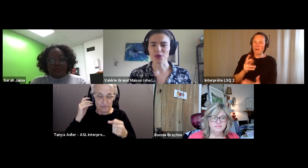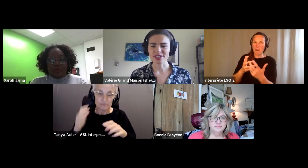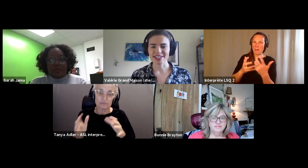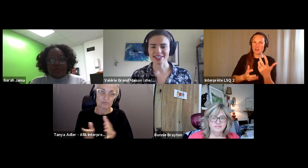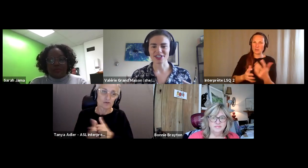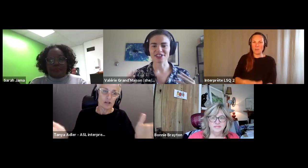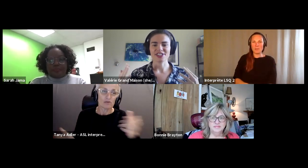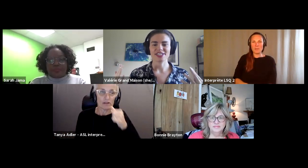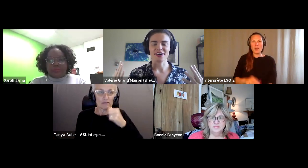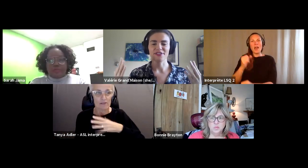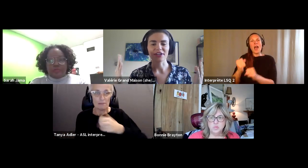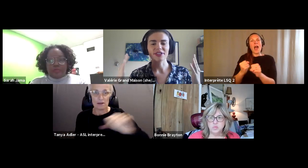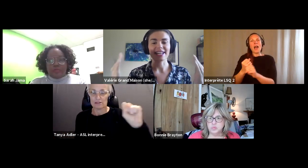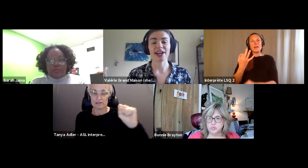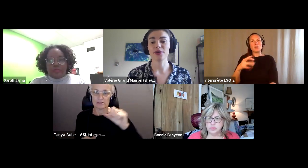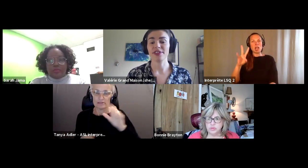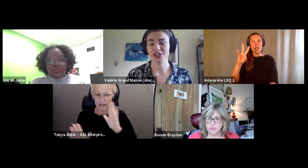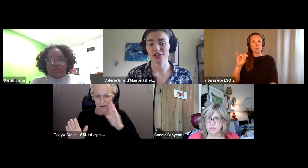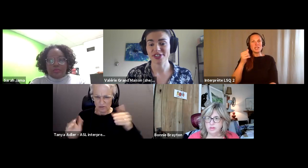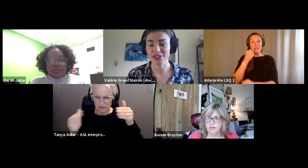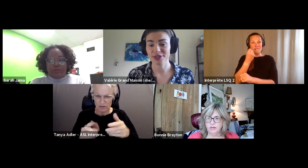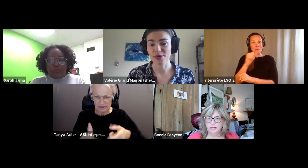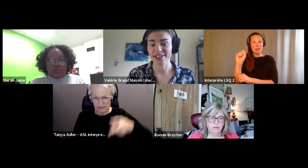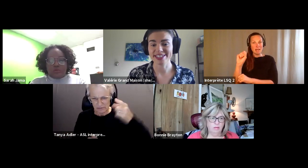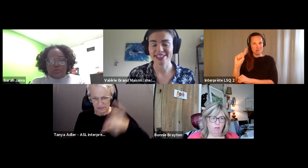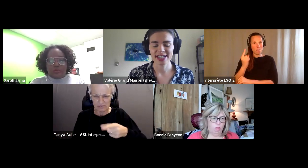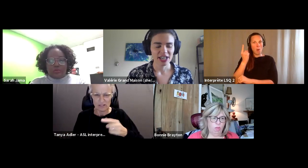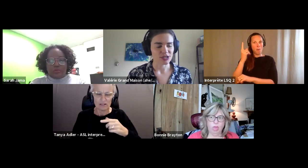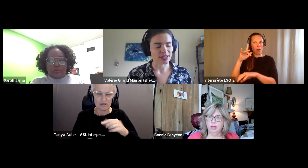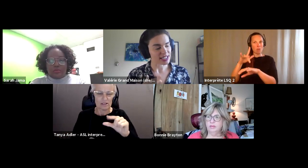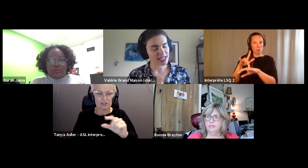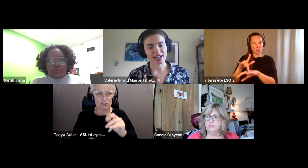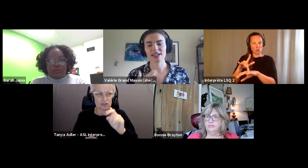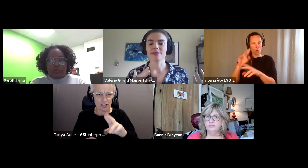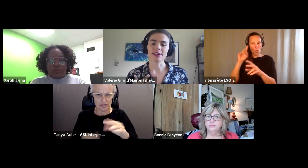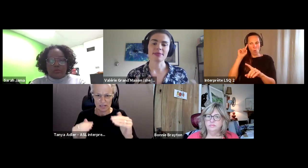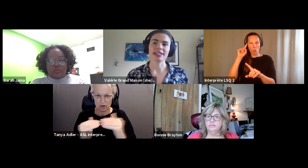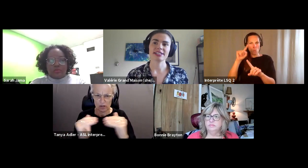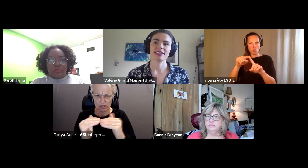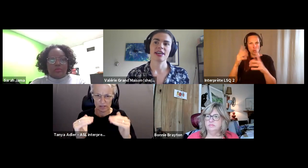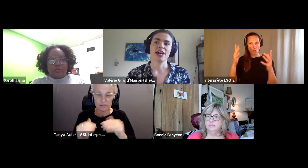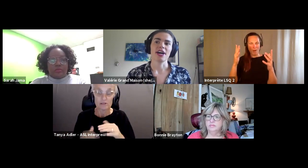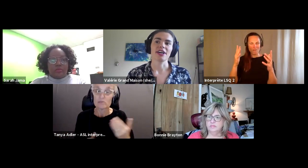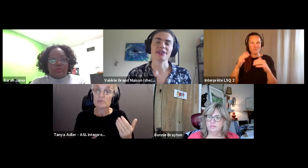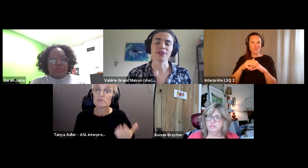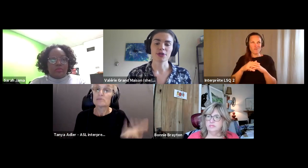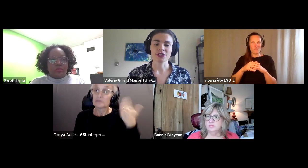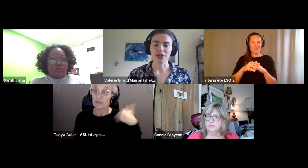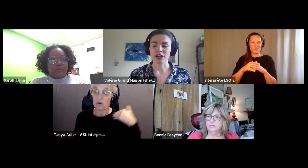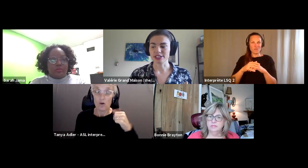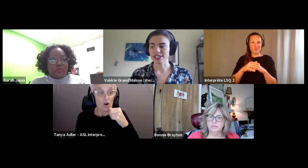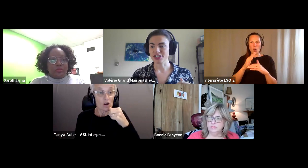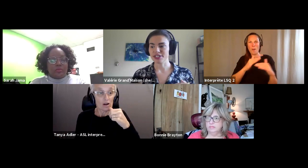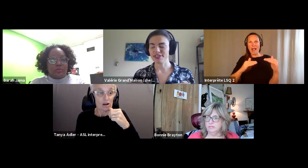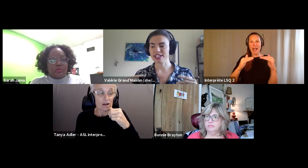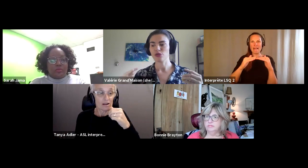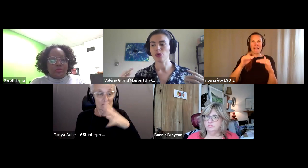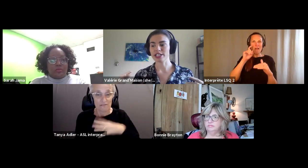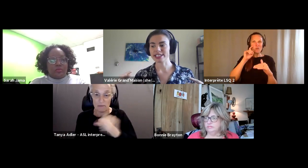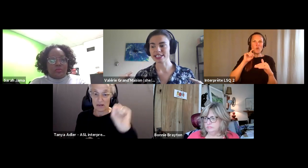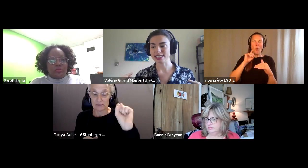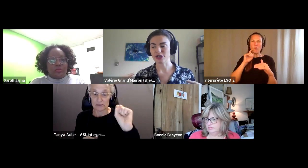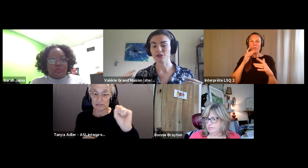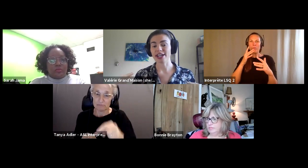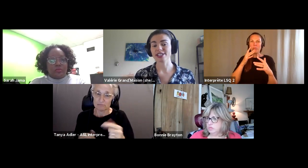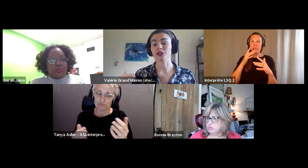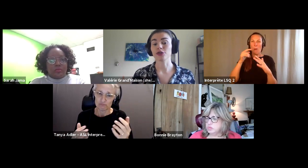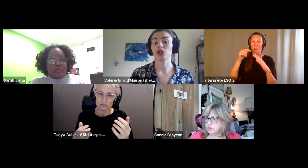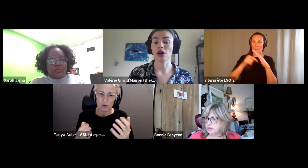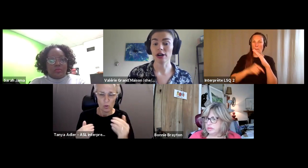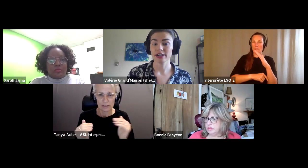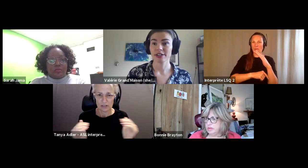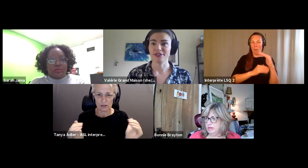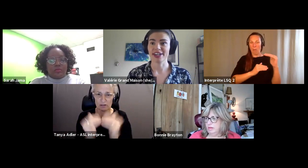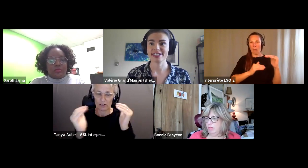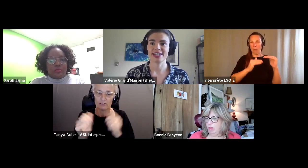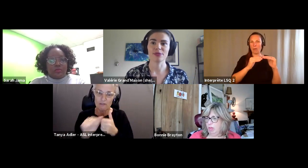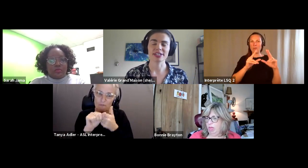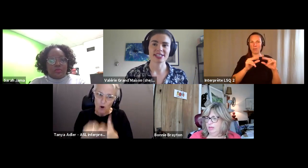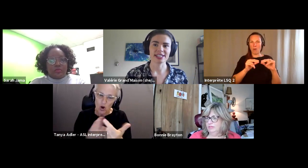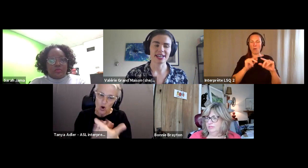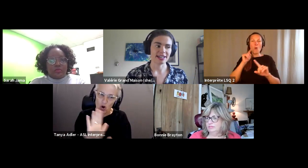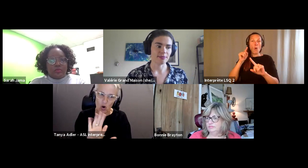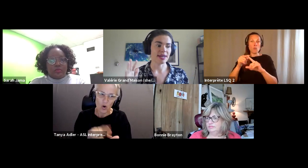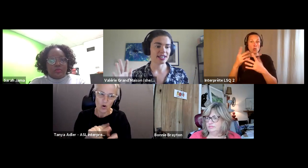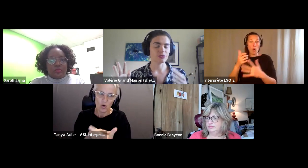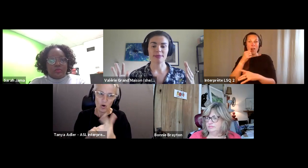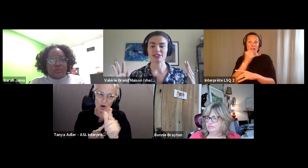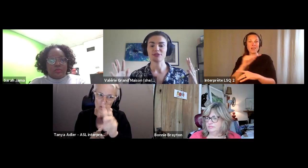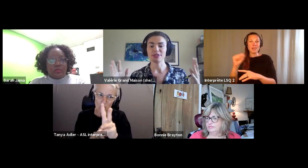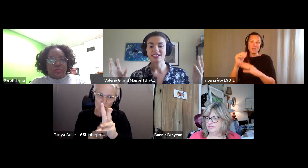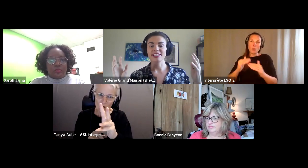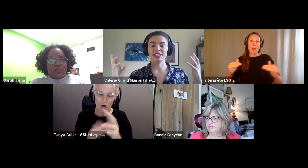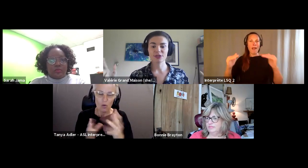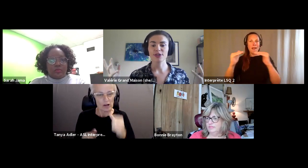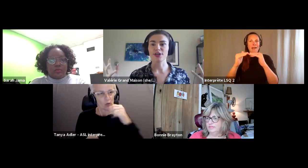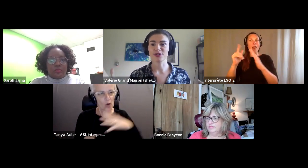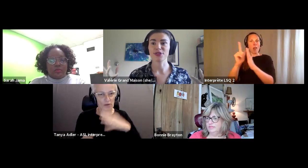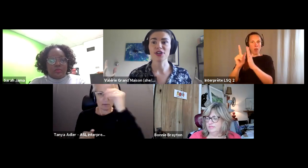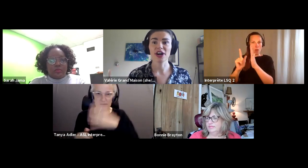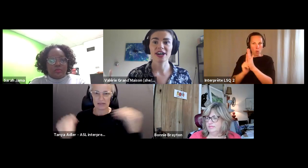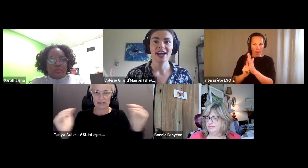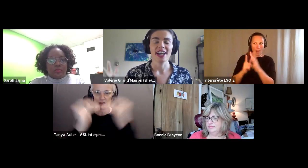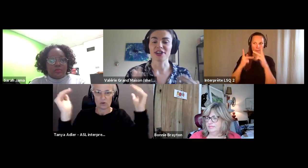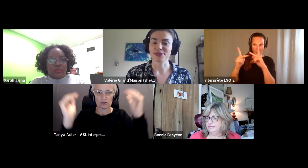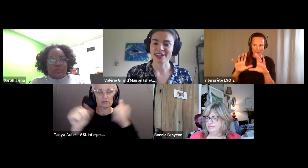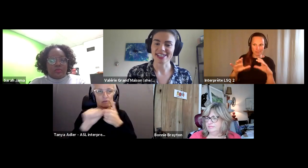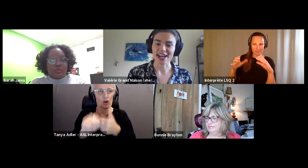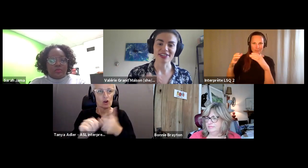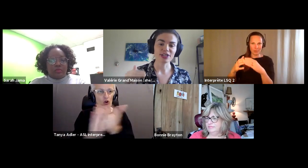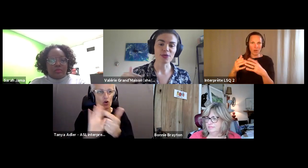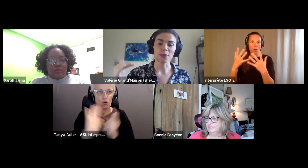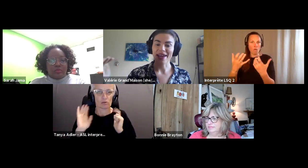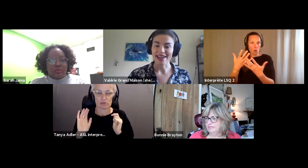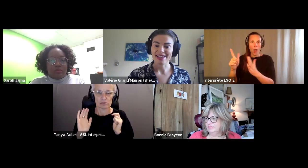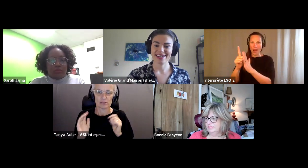Valérie Grand’Maison (she/elle): we're focusing on a very narrow vision of gender equality, so at that time feminists they focus on achieving equality of right under the law right they wanted that men and women to be equal under the law and, as well as have equal pay.